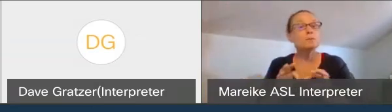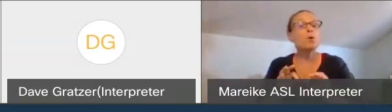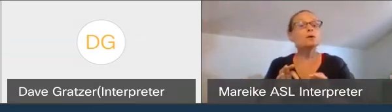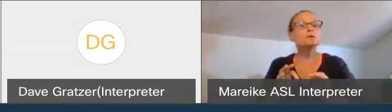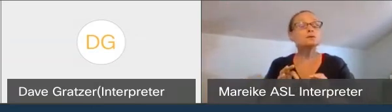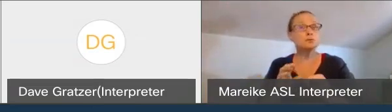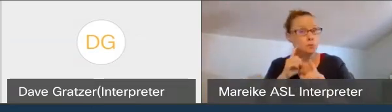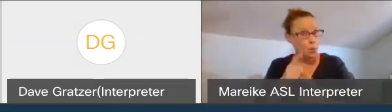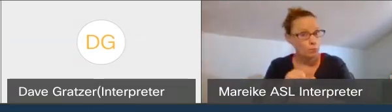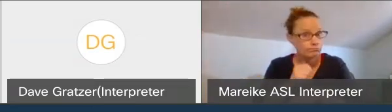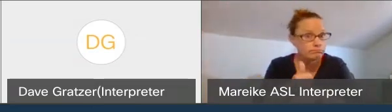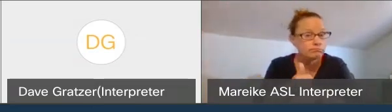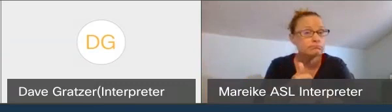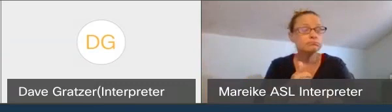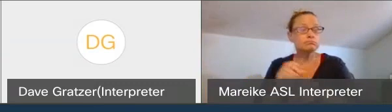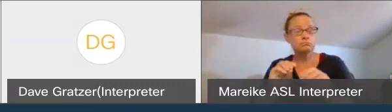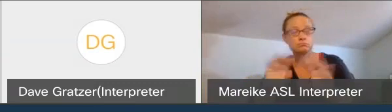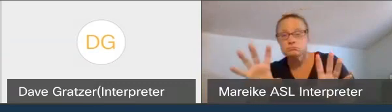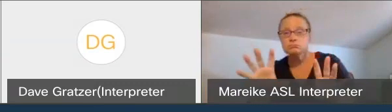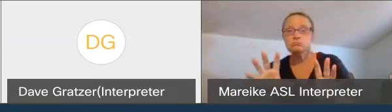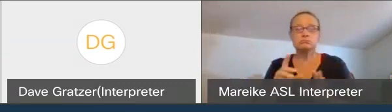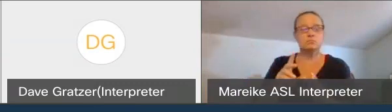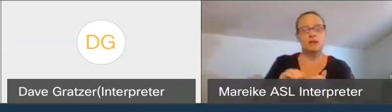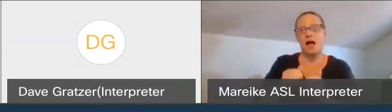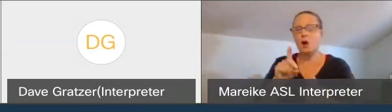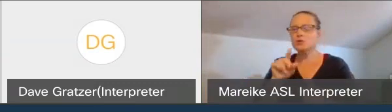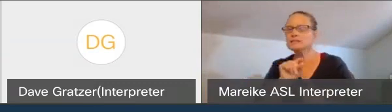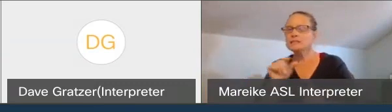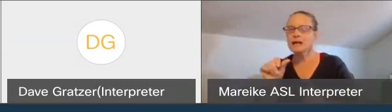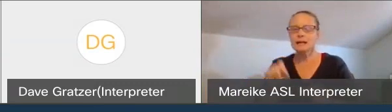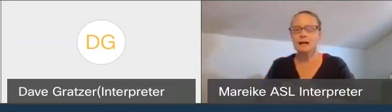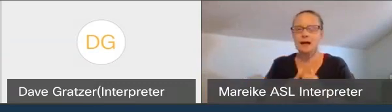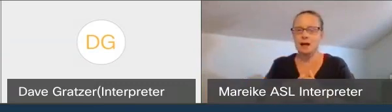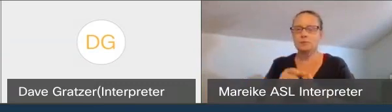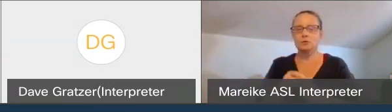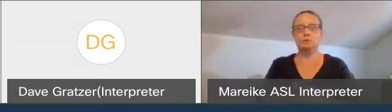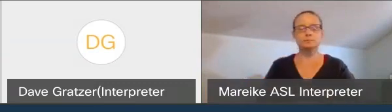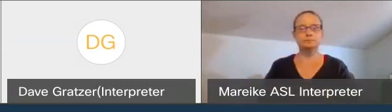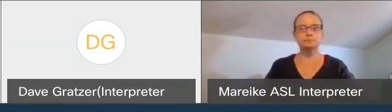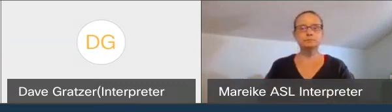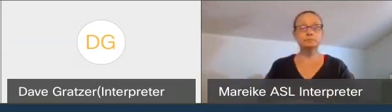what are you looking at, and how-- how can that data help you? Um, and so we found it as helpful to show